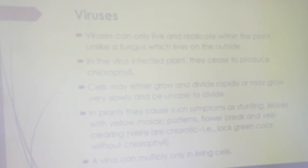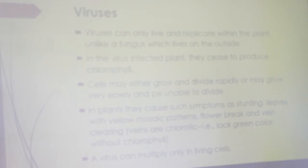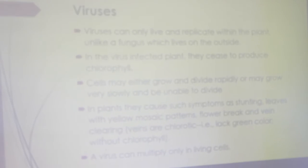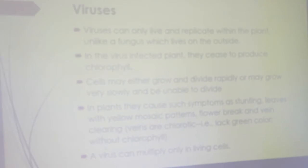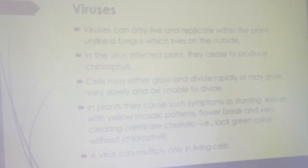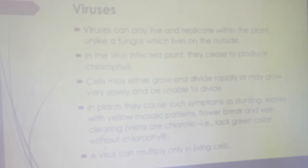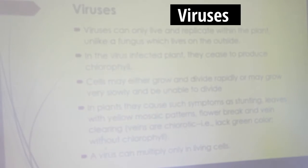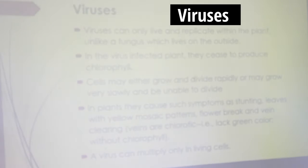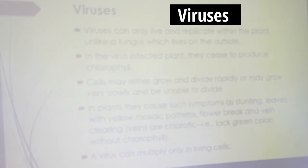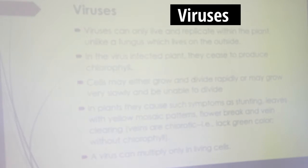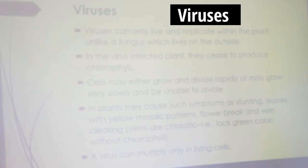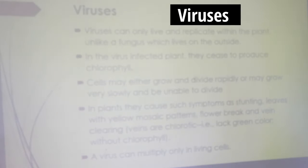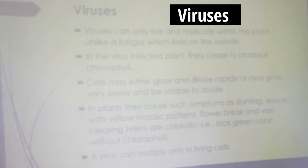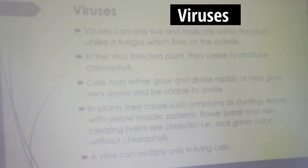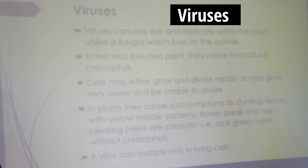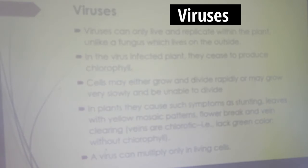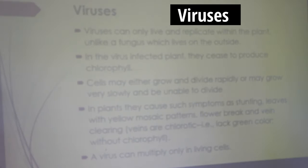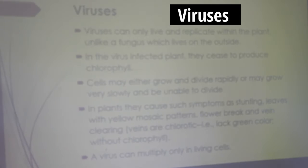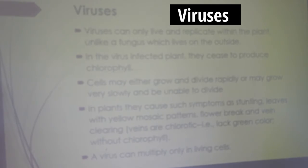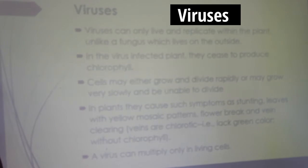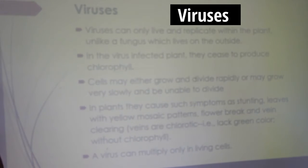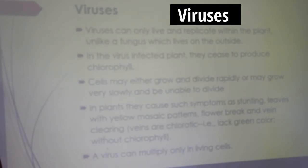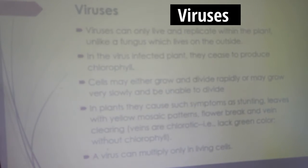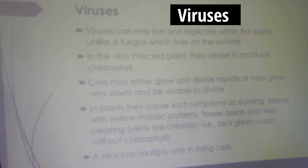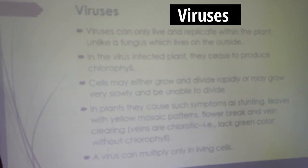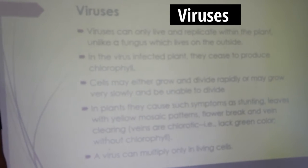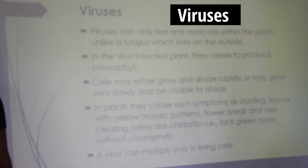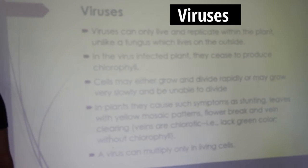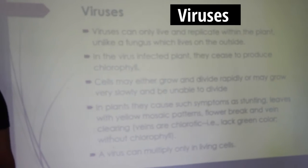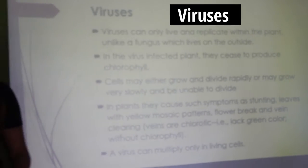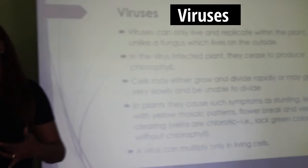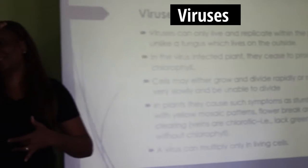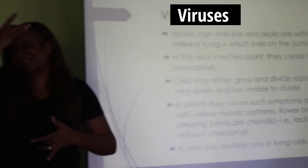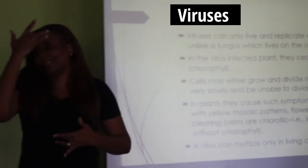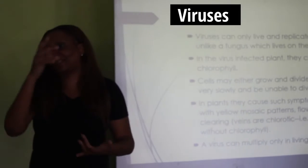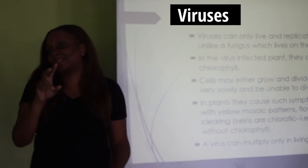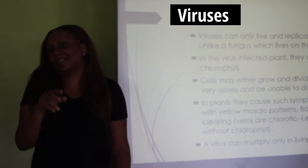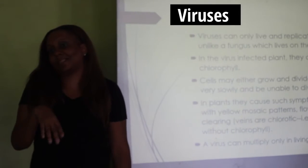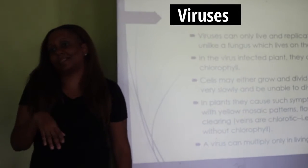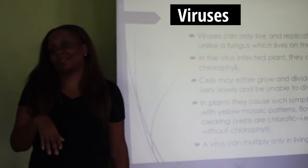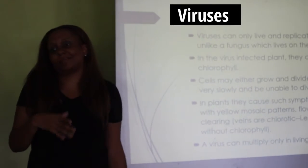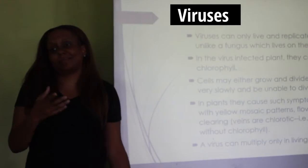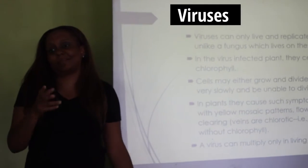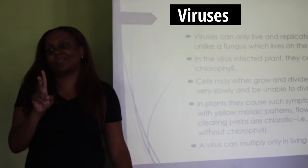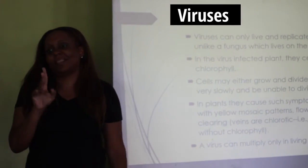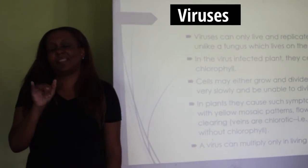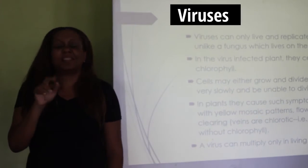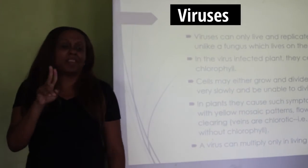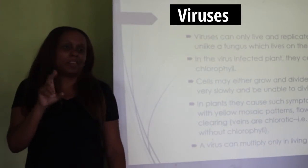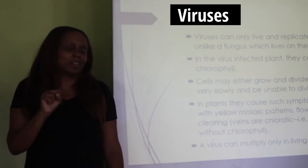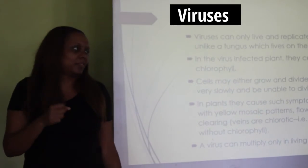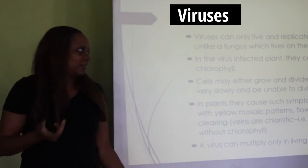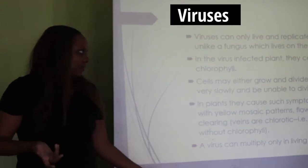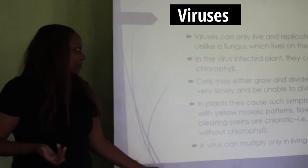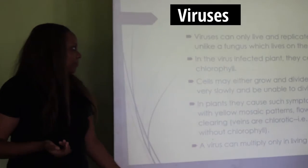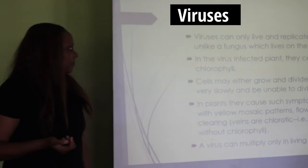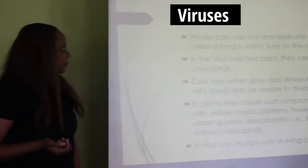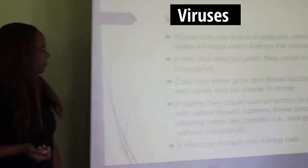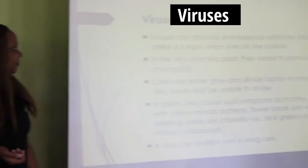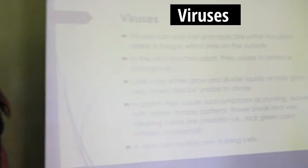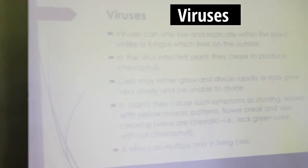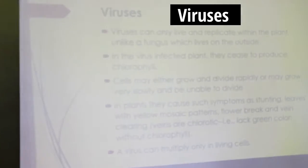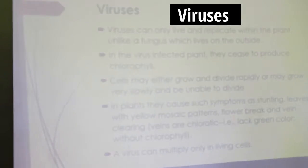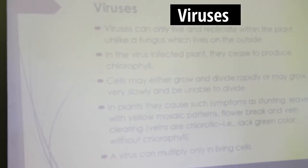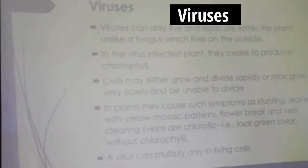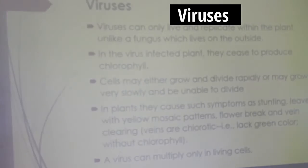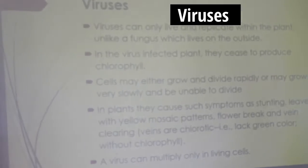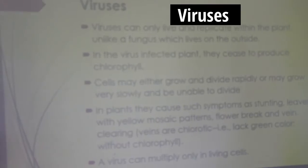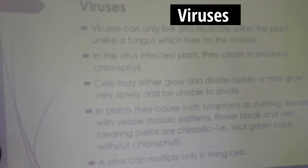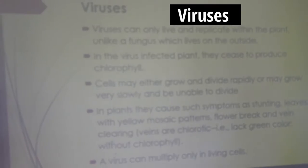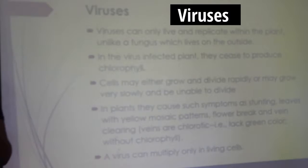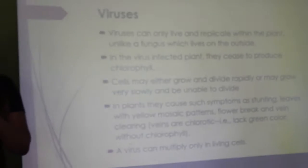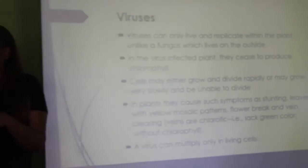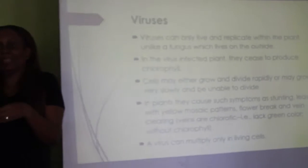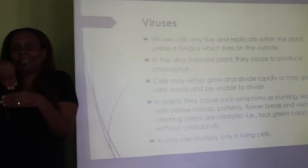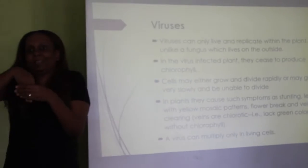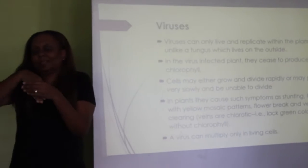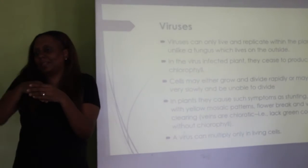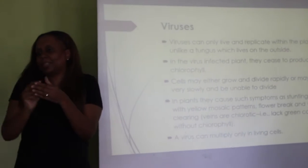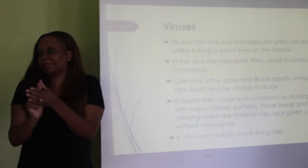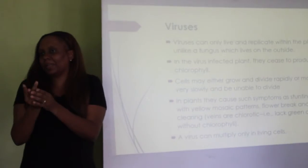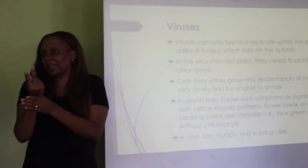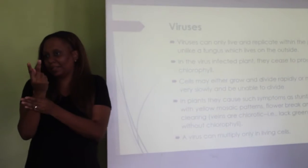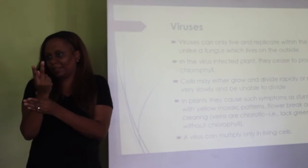viruses can only live or replicate or produce within the plant right um